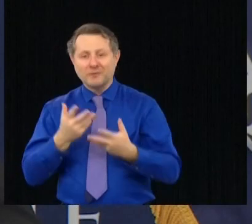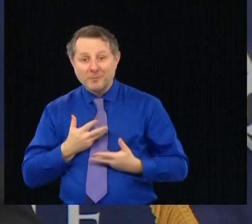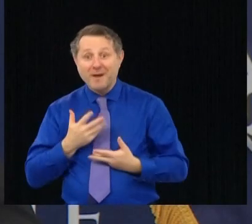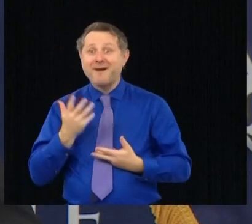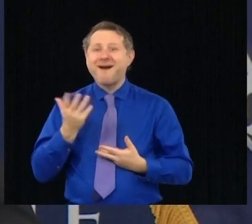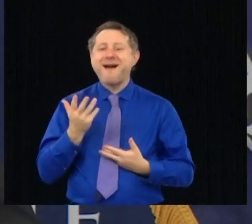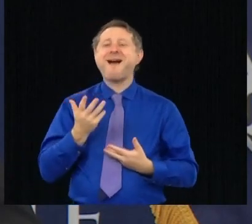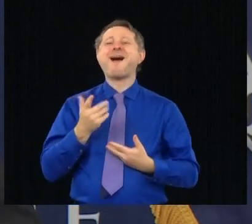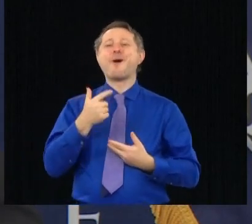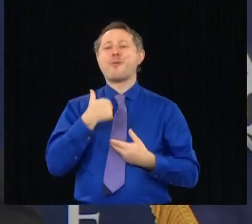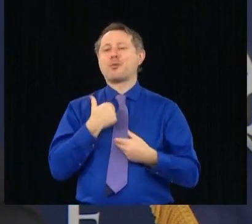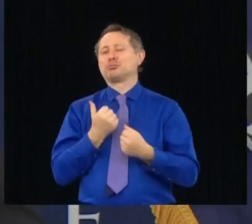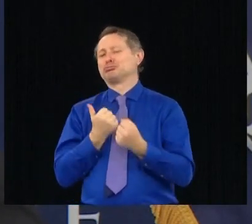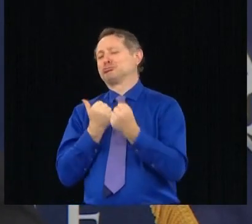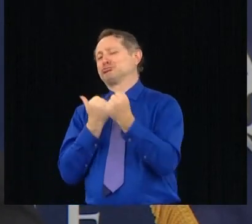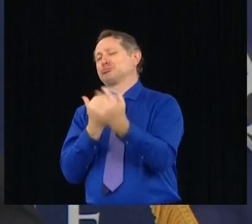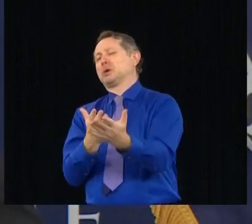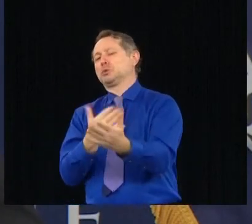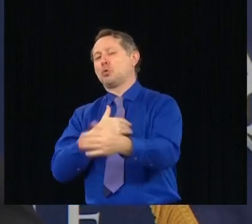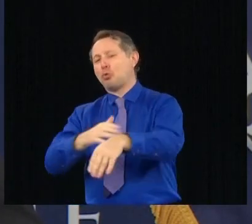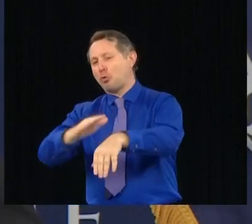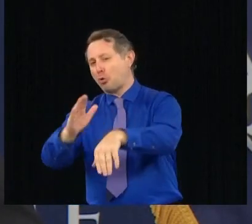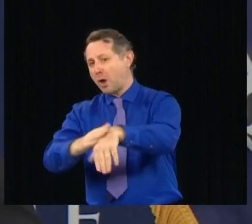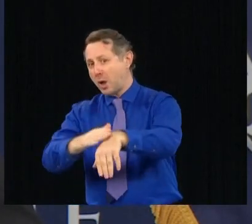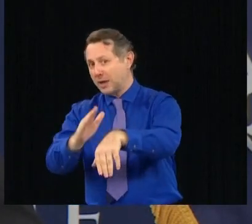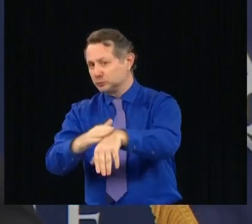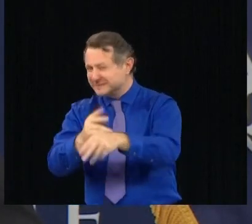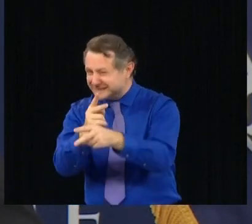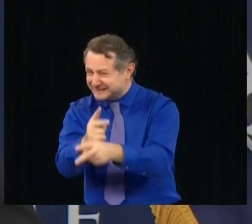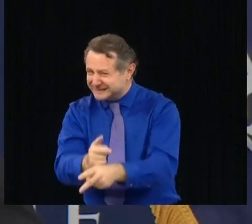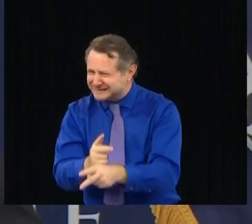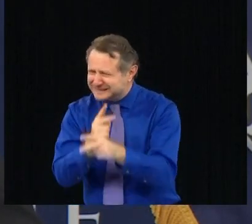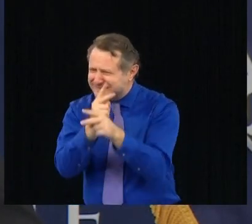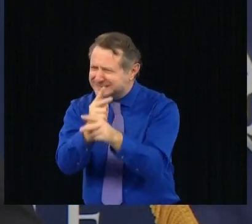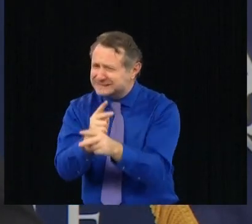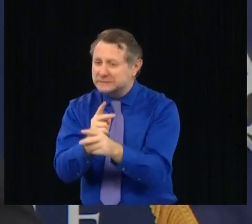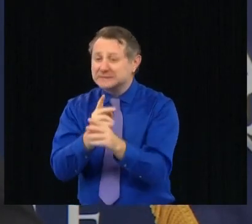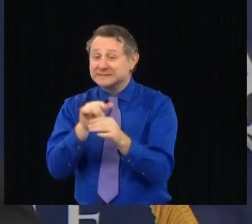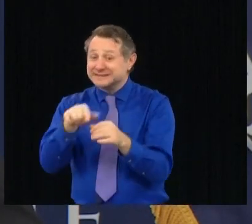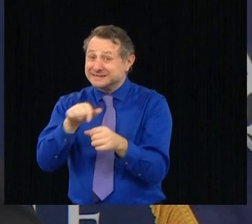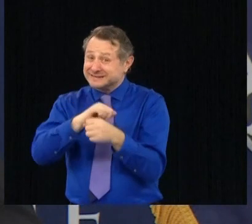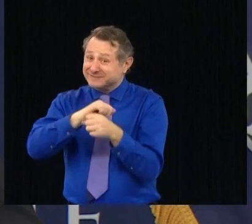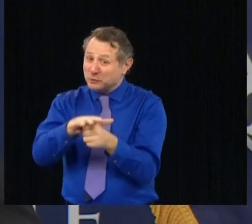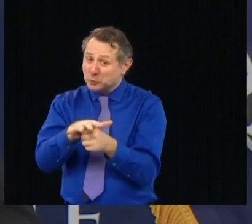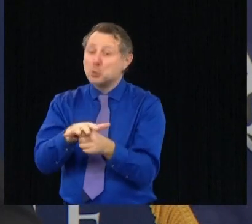THAT'S WHY I SAY INFORM